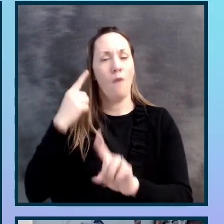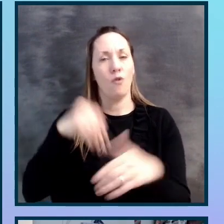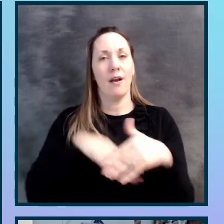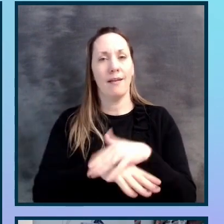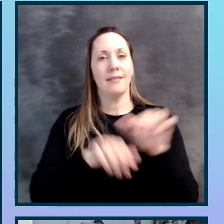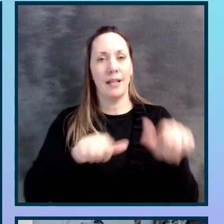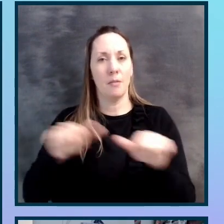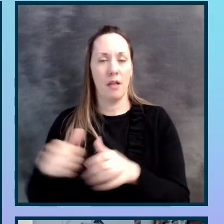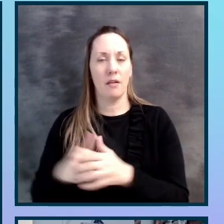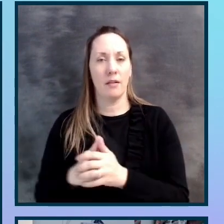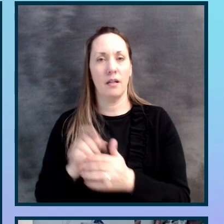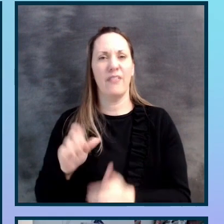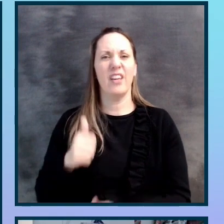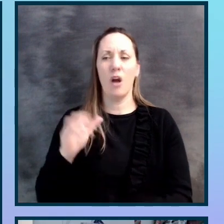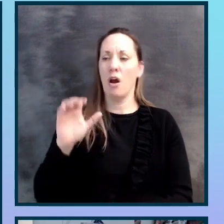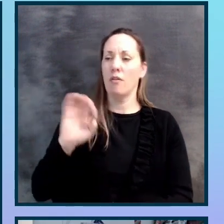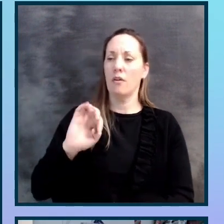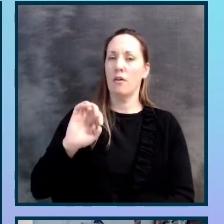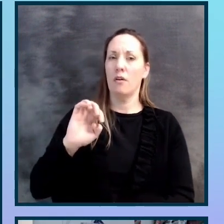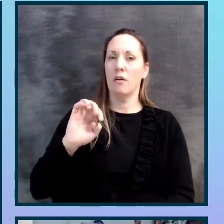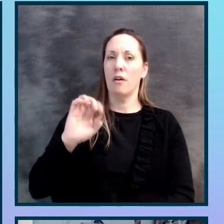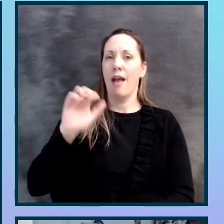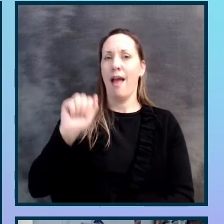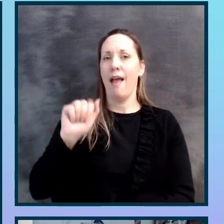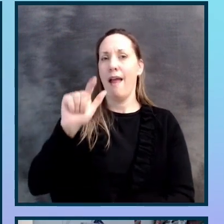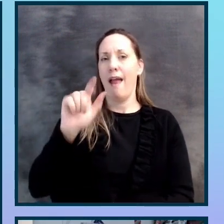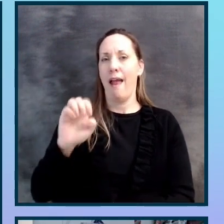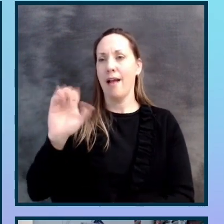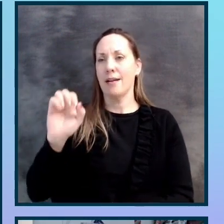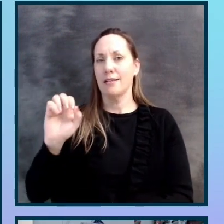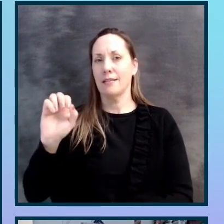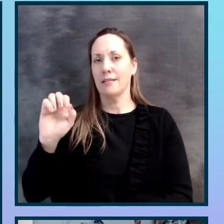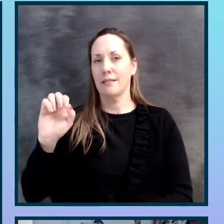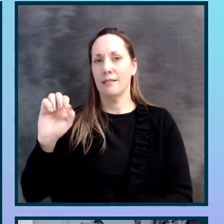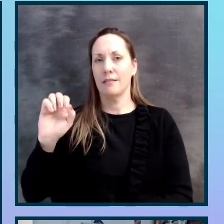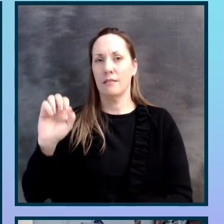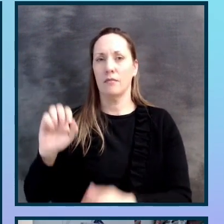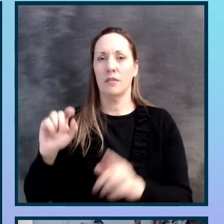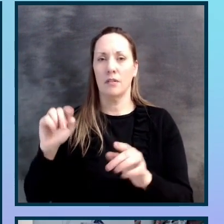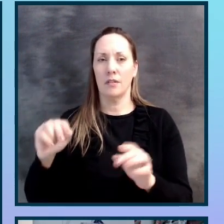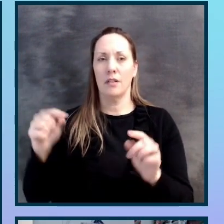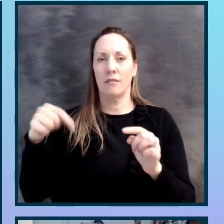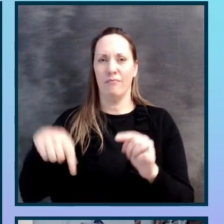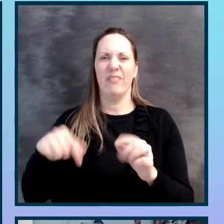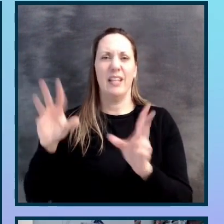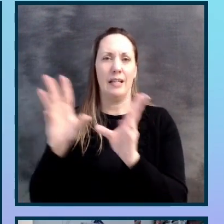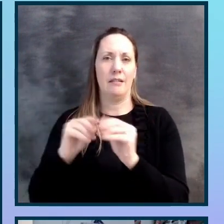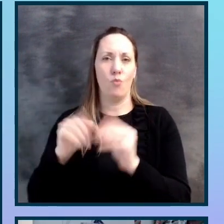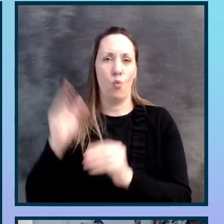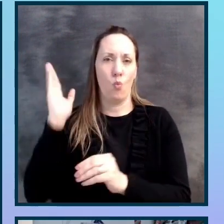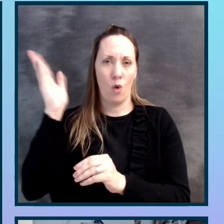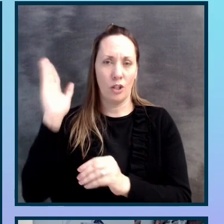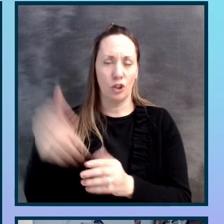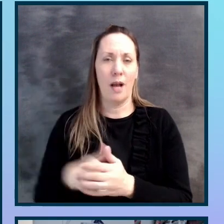In the other axe-con sessions you've attended, I'm sure WCAG has come up several times. But for those who aren't familiar with WCAG,